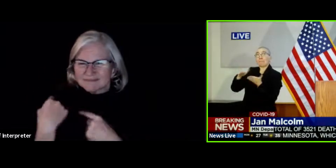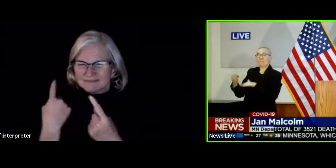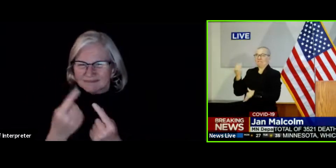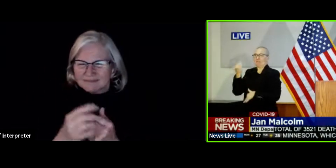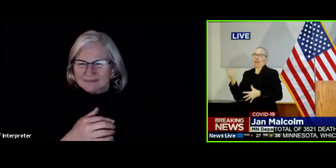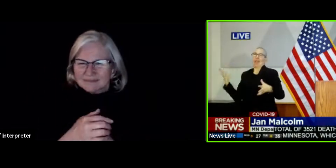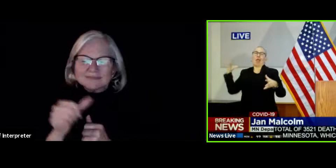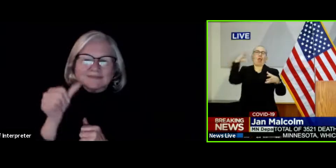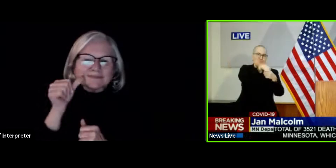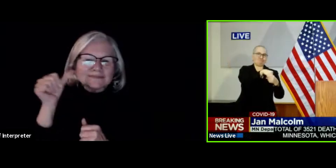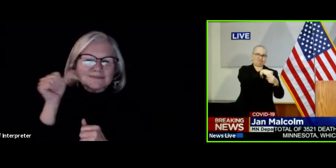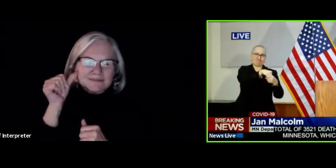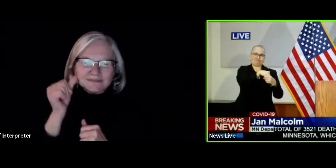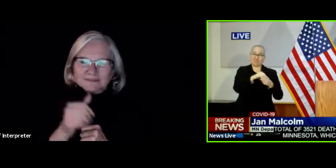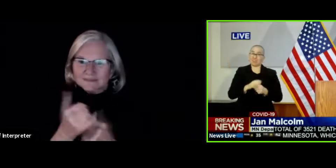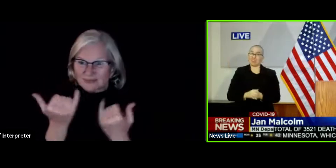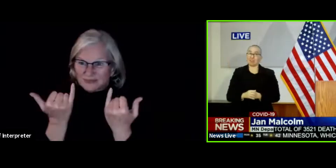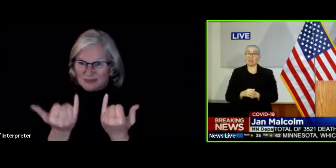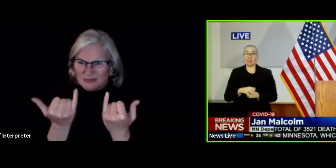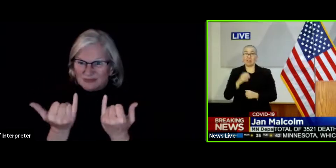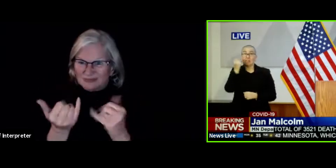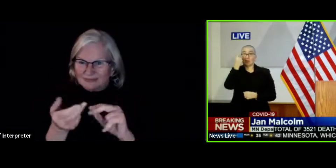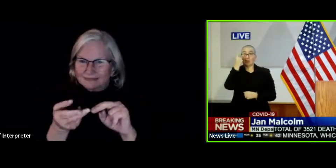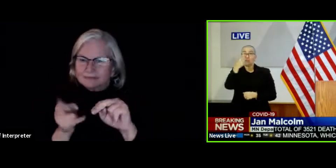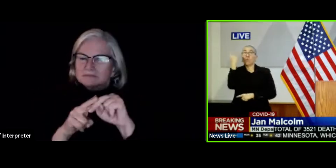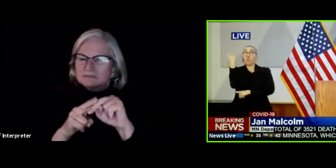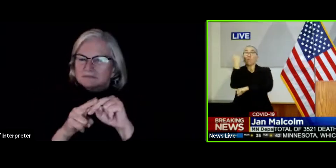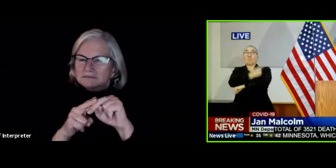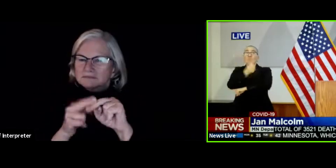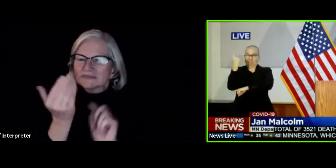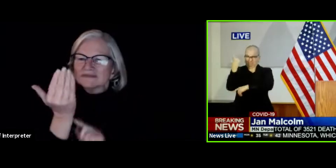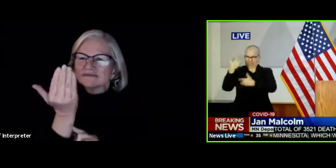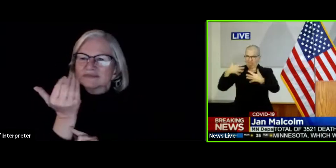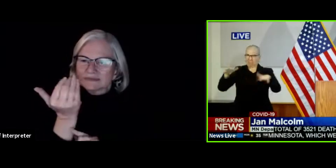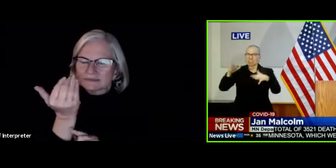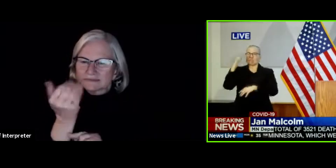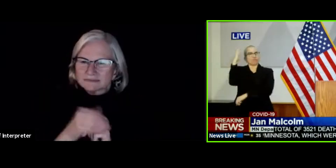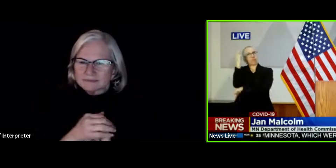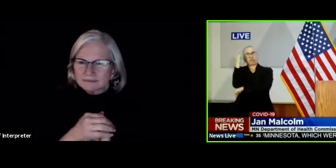ONE-DAY RECORDS OF 101 DEATHS REPORTED ON WEDNESDAY THAT WE